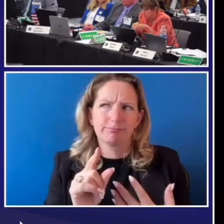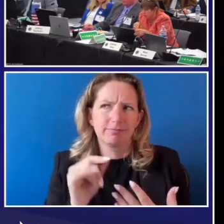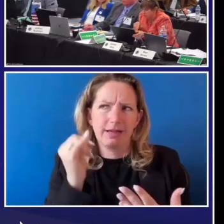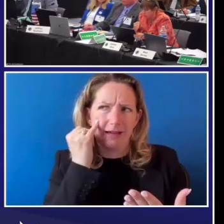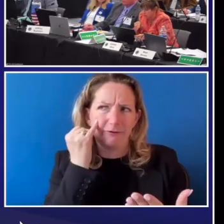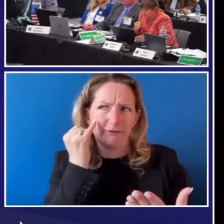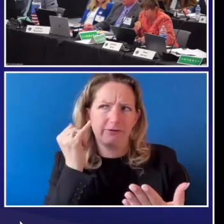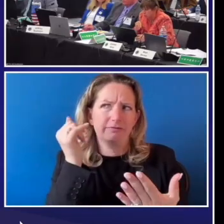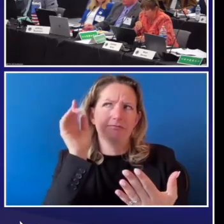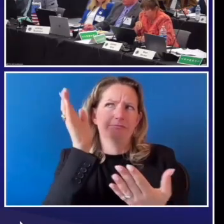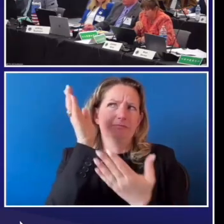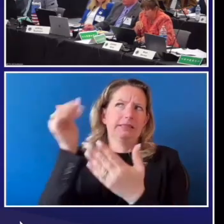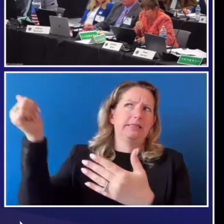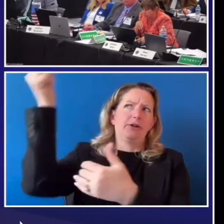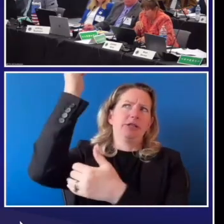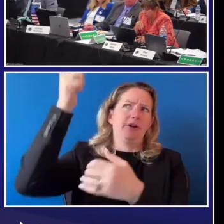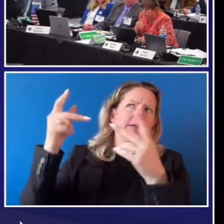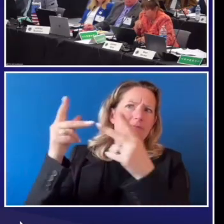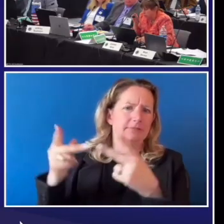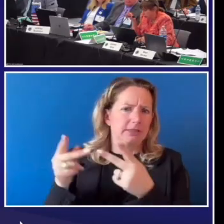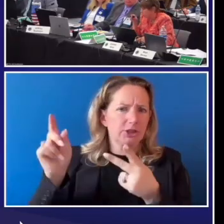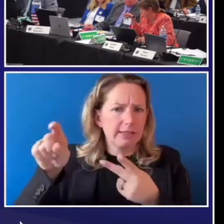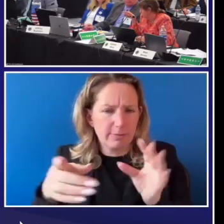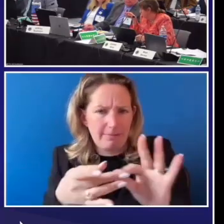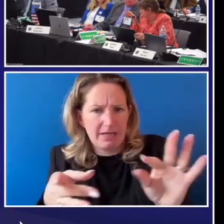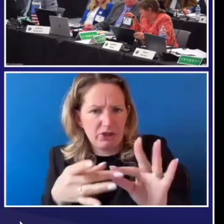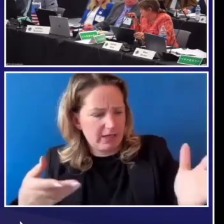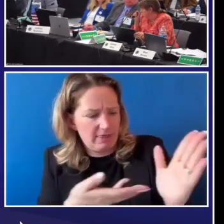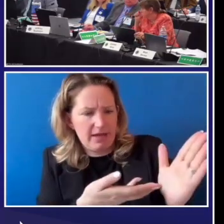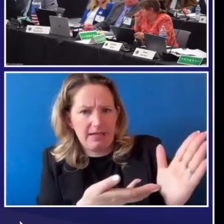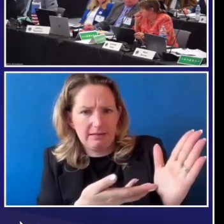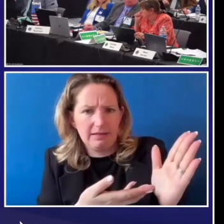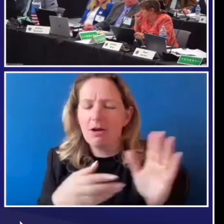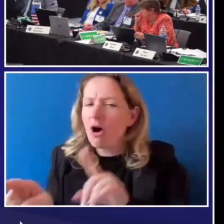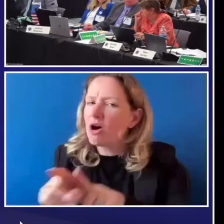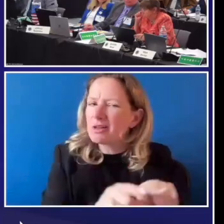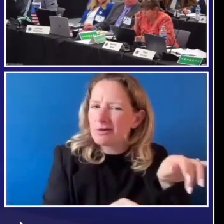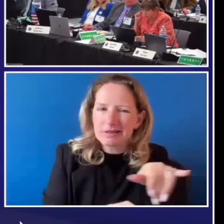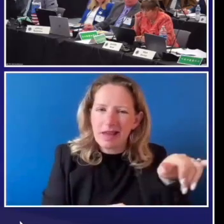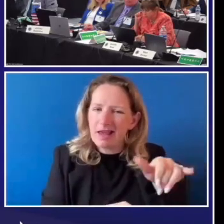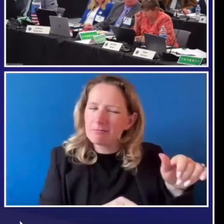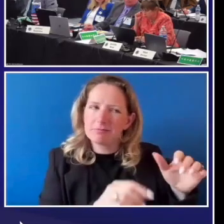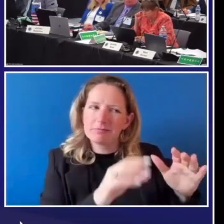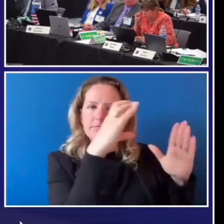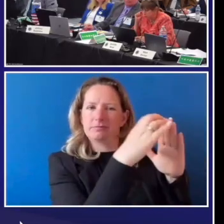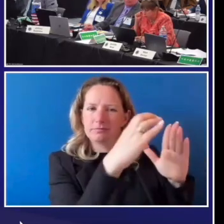and also in the one above, where the same sort of language is referenced, um, in terms of changing accreditors.